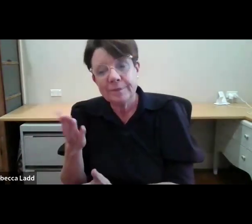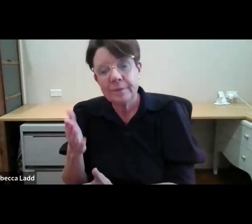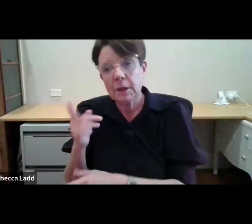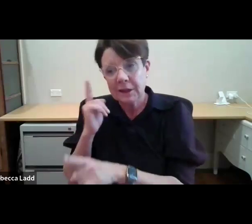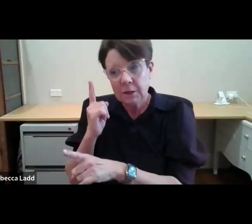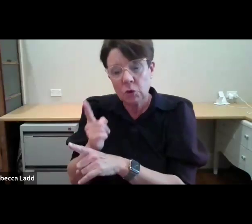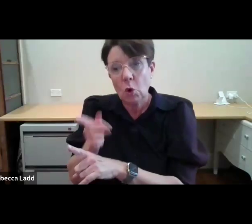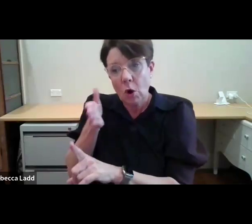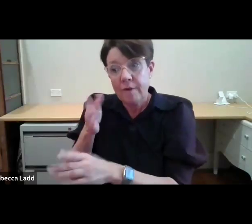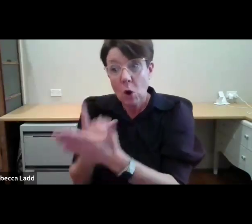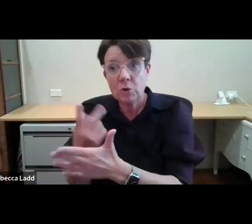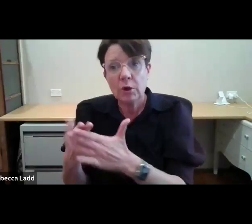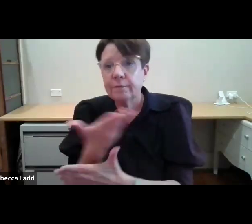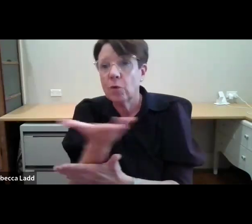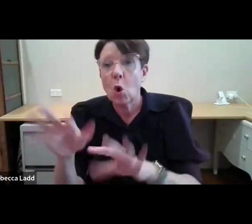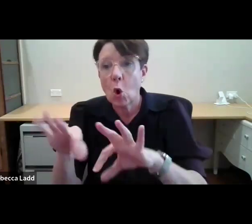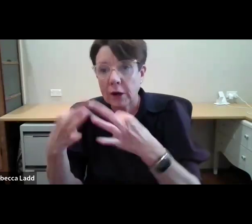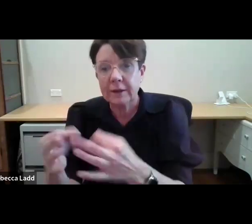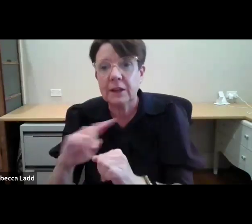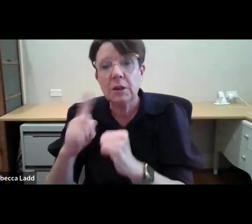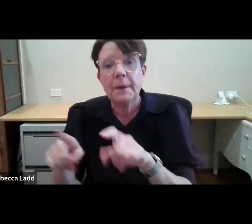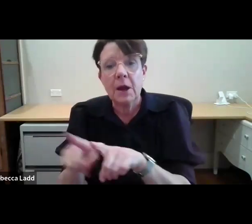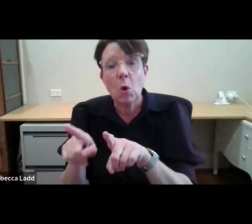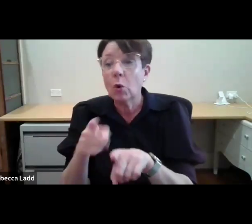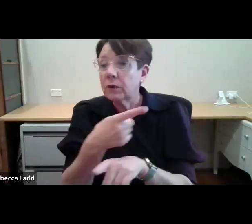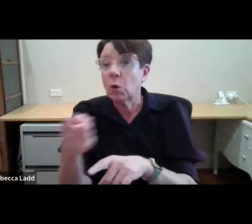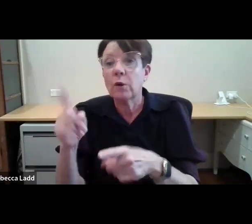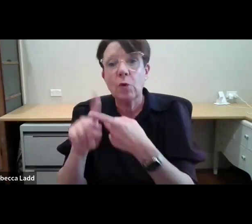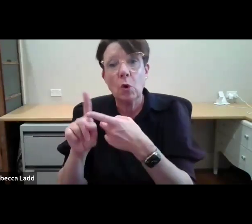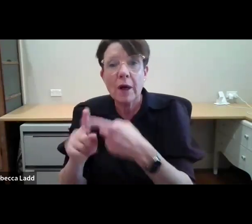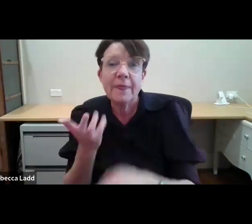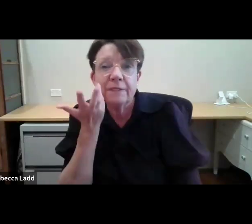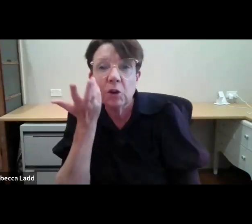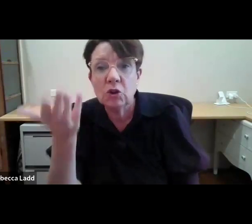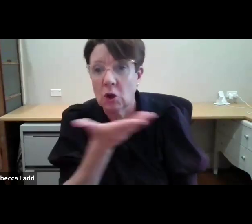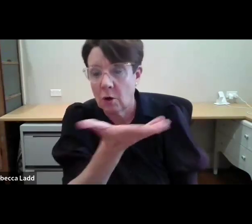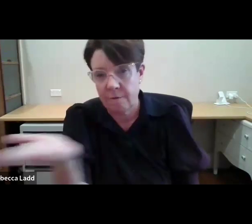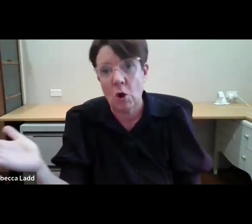Let's think about it as an opportunity in three ways, the first is that we consider clear